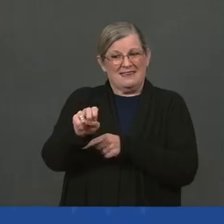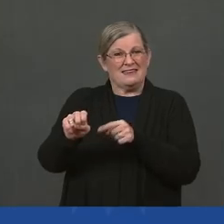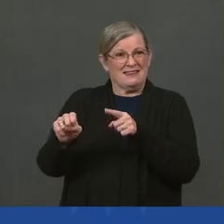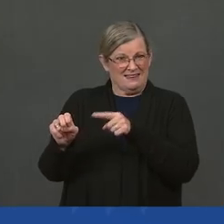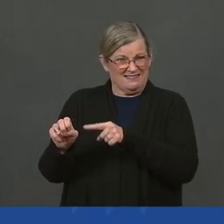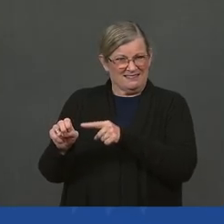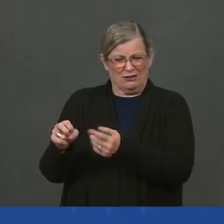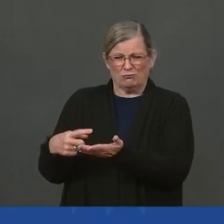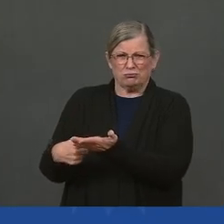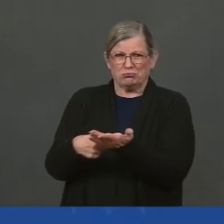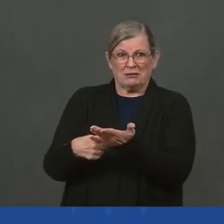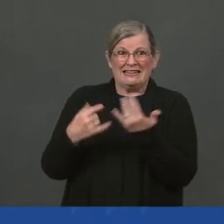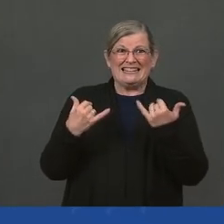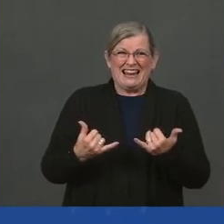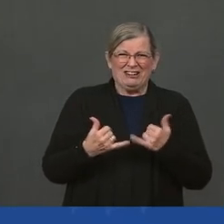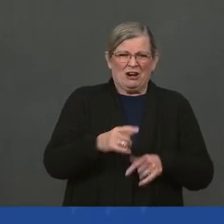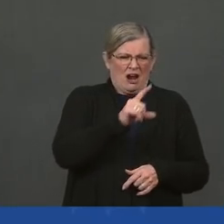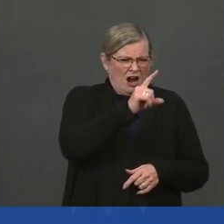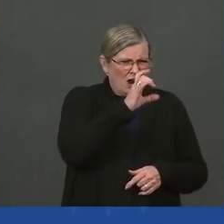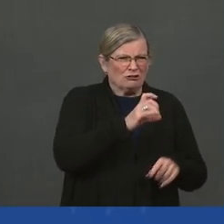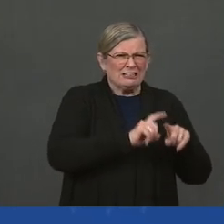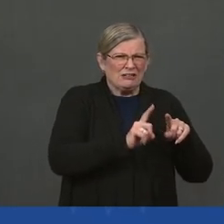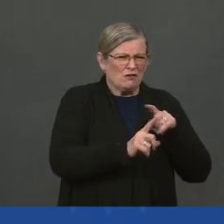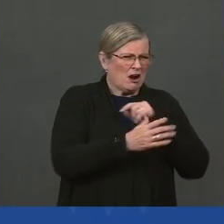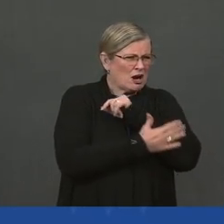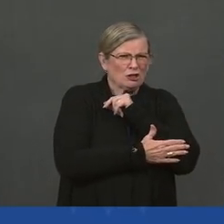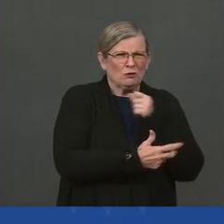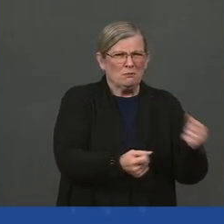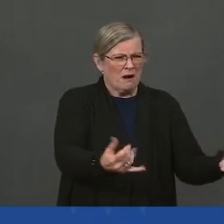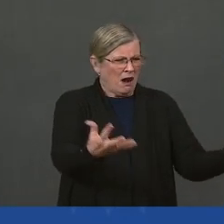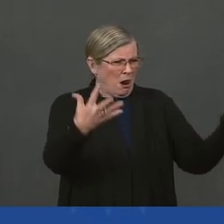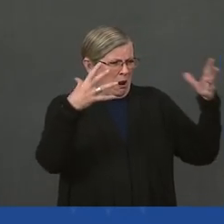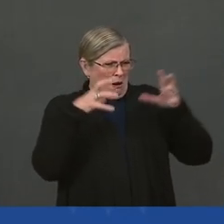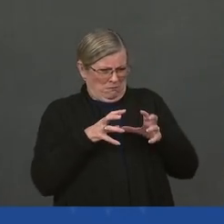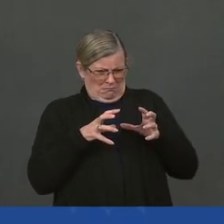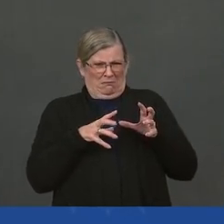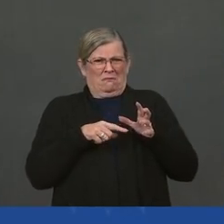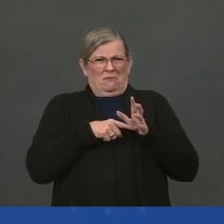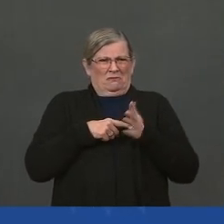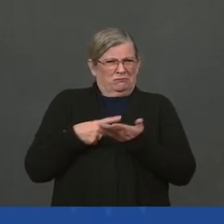A hundred nations have signed on to reduce methane by 30 percent by 3030 [2030].